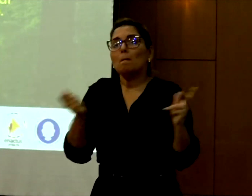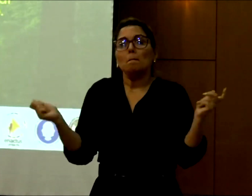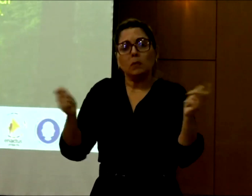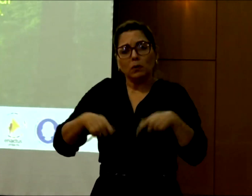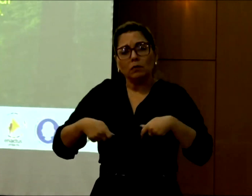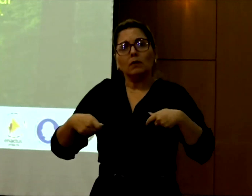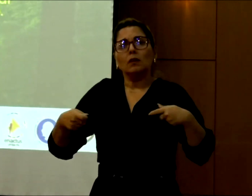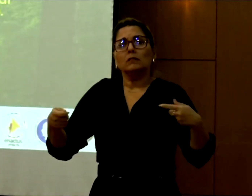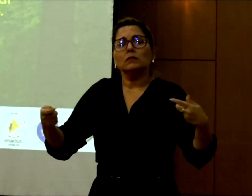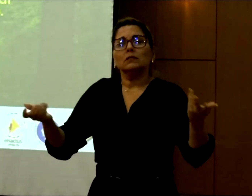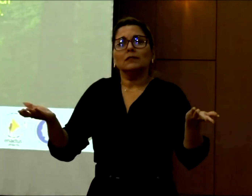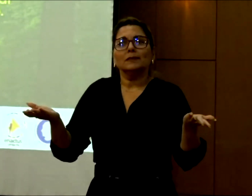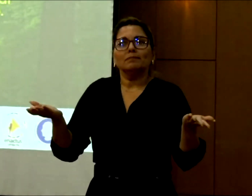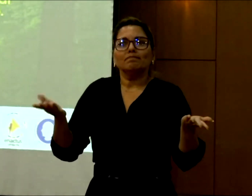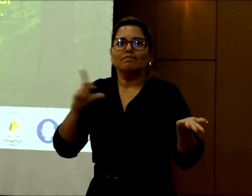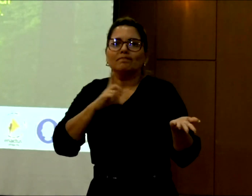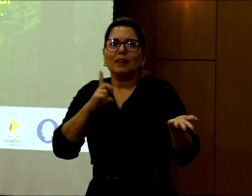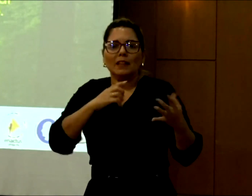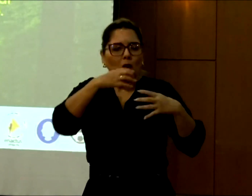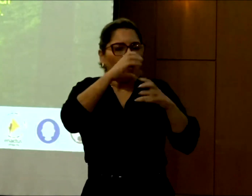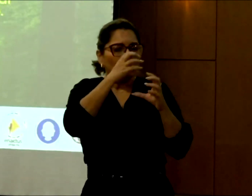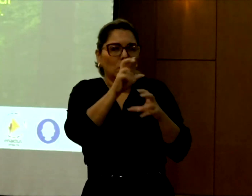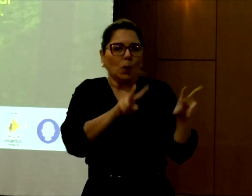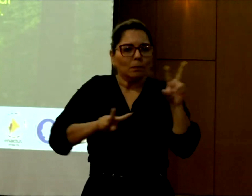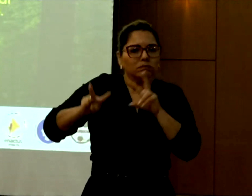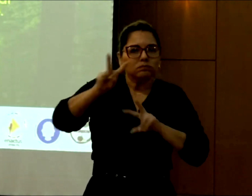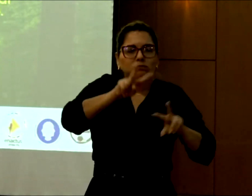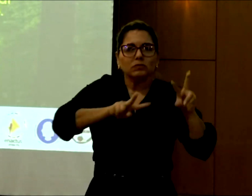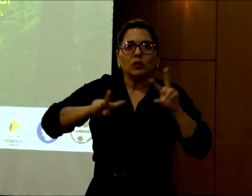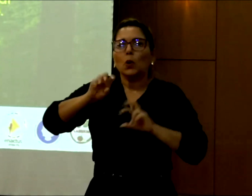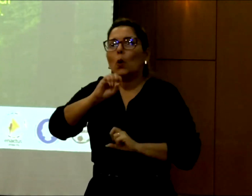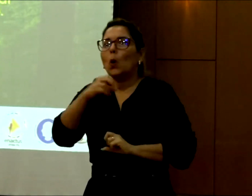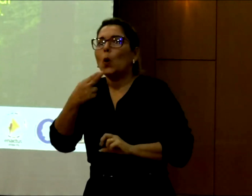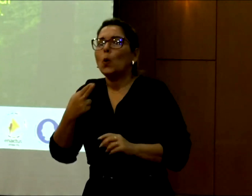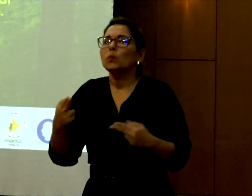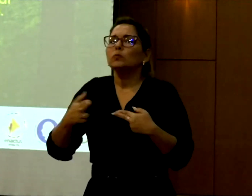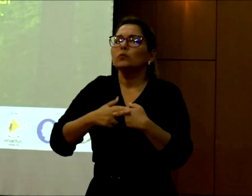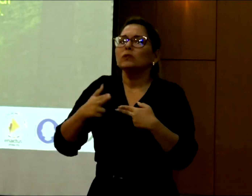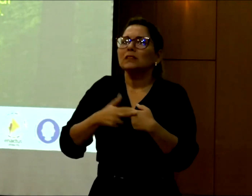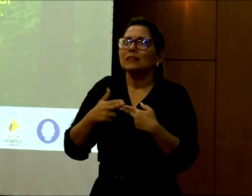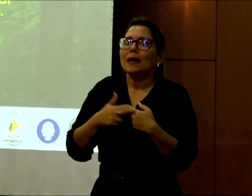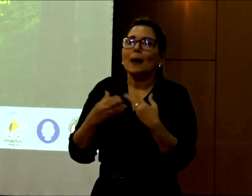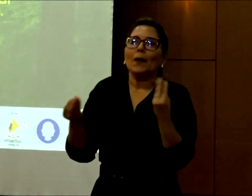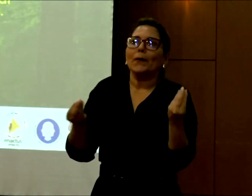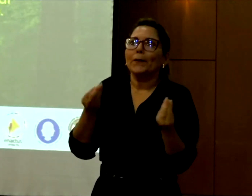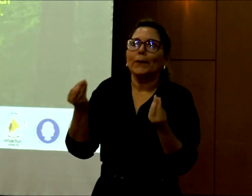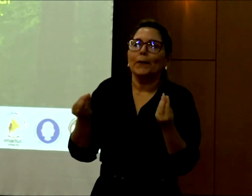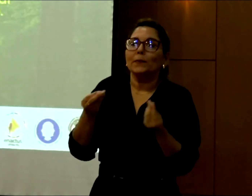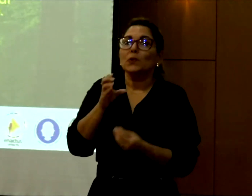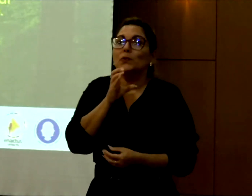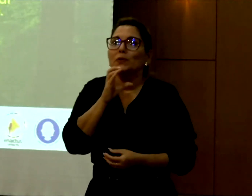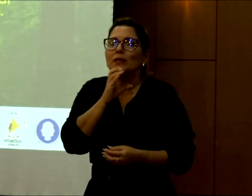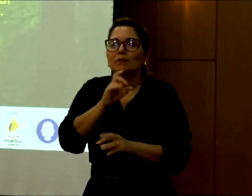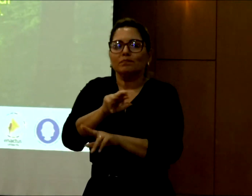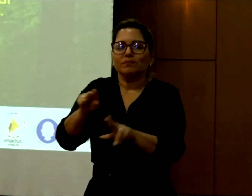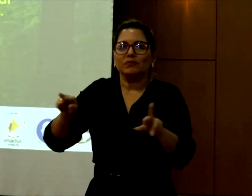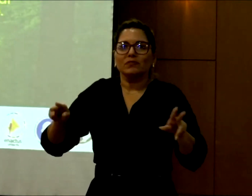or an observatory and a laboratory to apply this knowledge , so how can we,